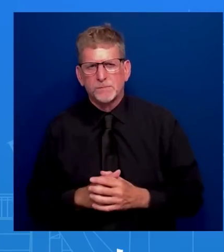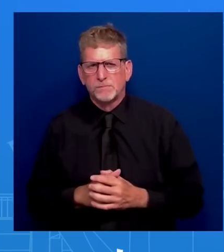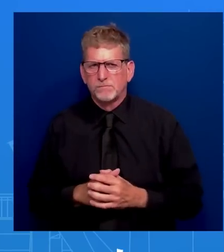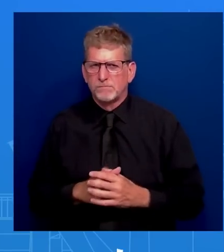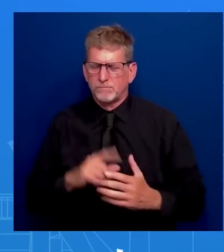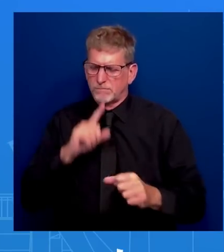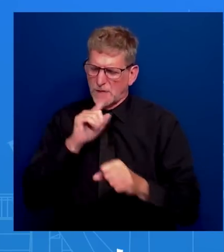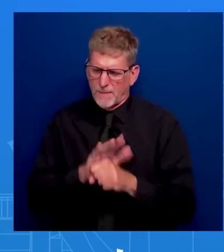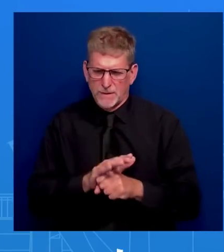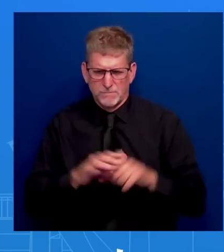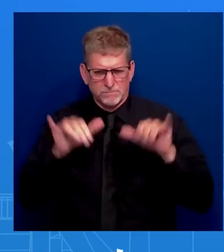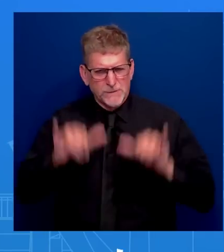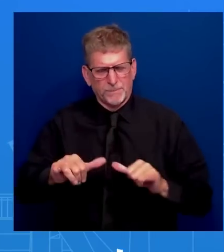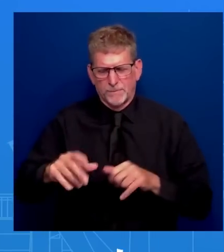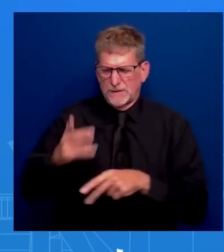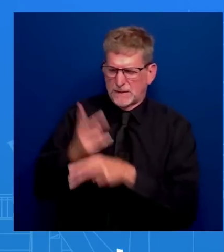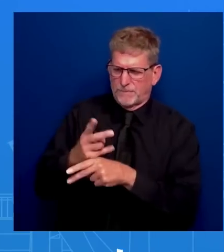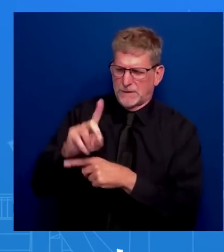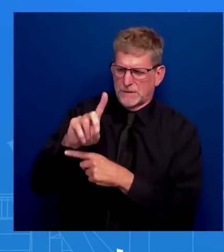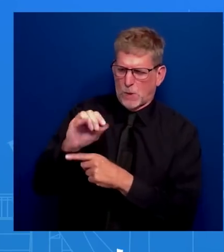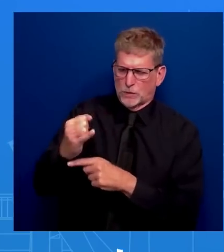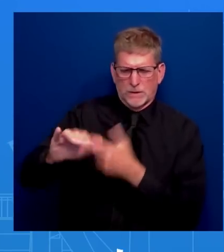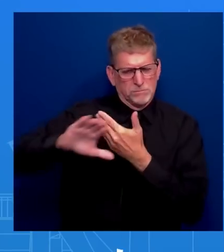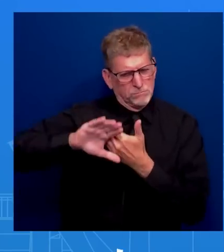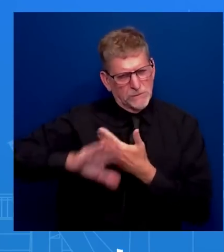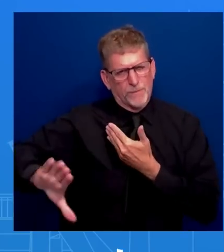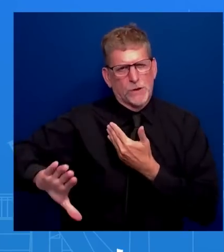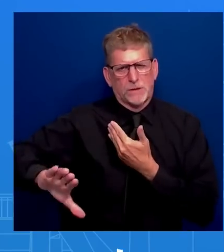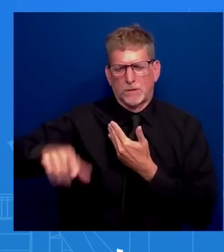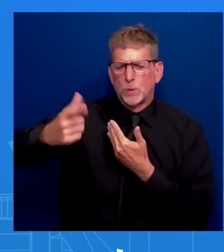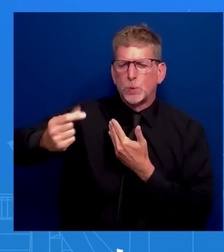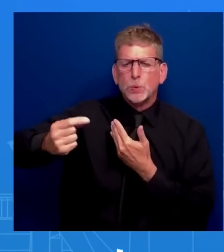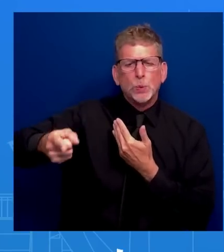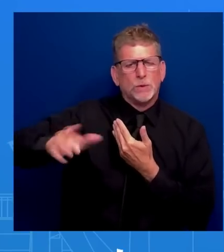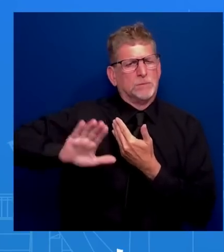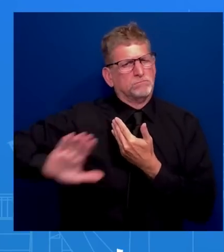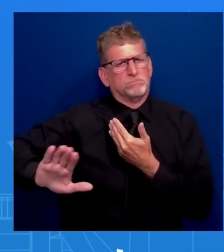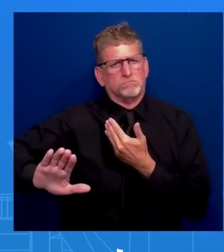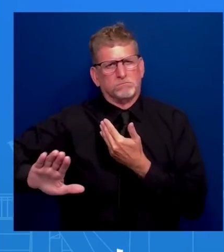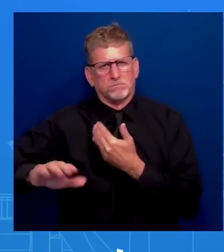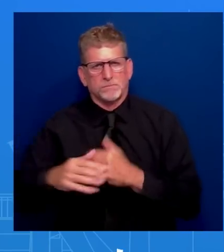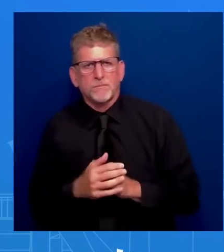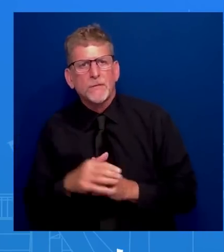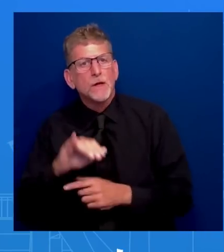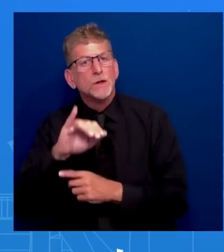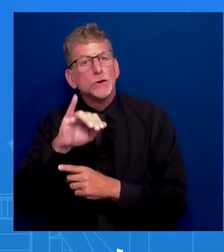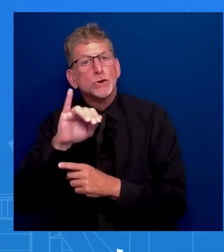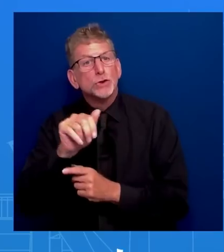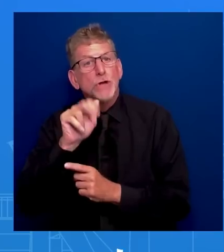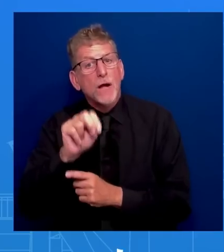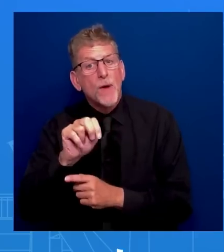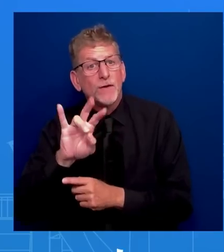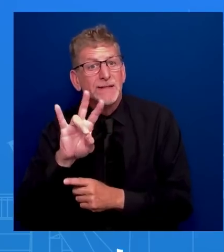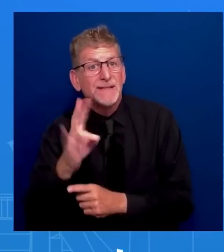on January 7th of 2021 when he then nominated Merrick Garland to be the Attorney General, and I quote: